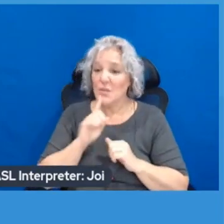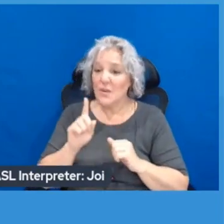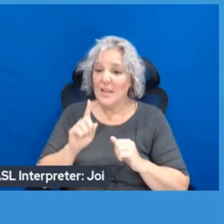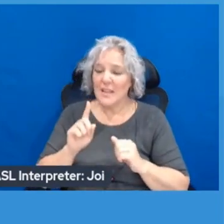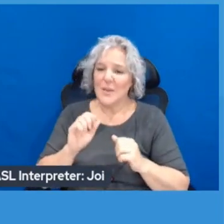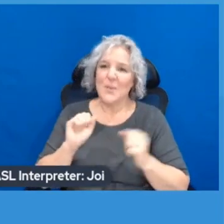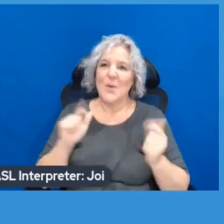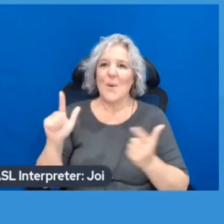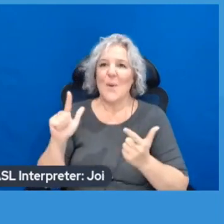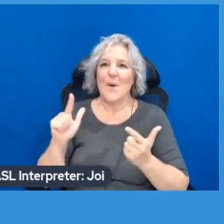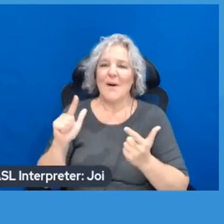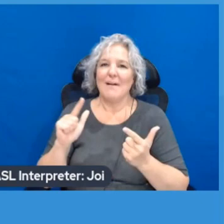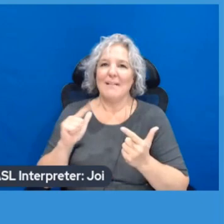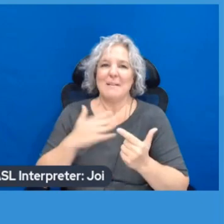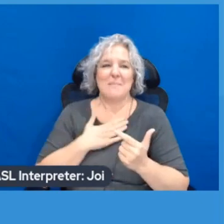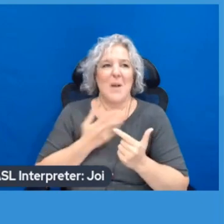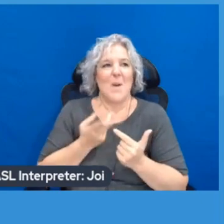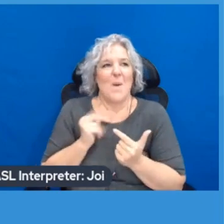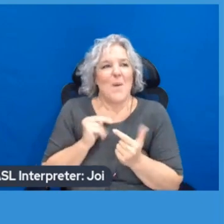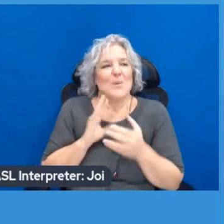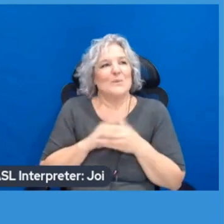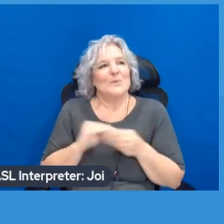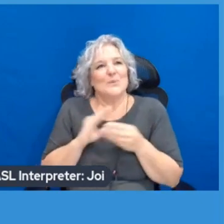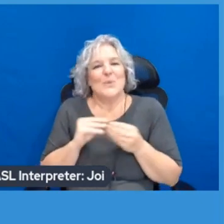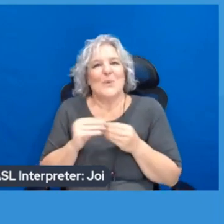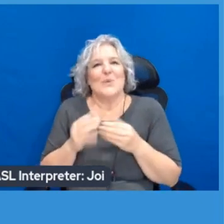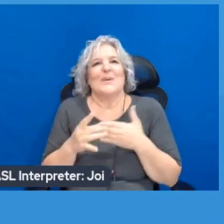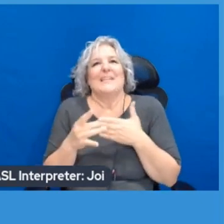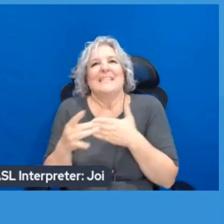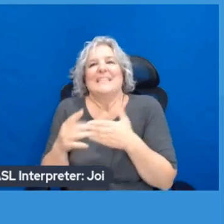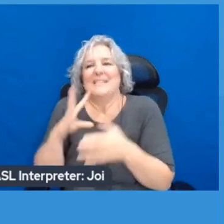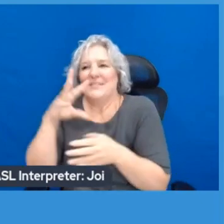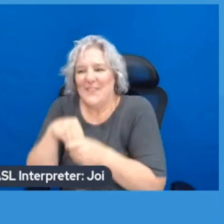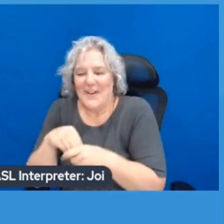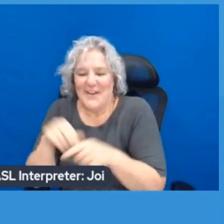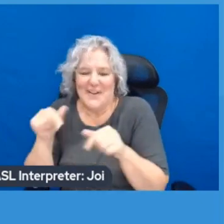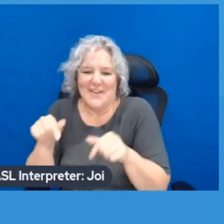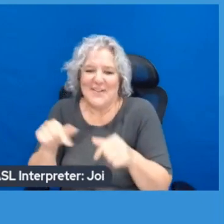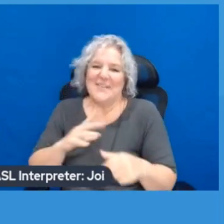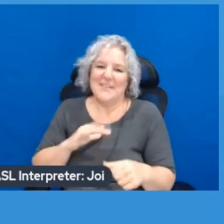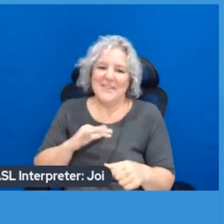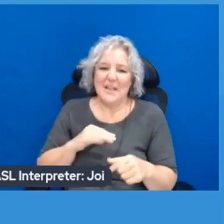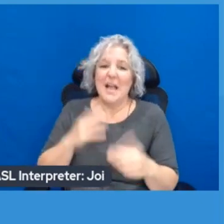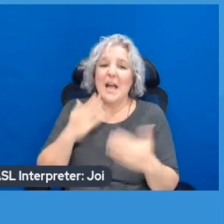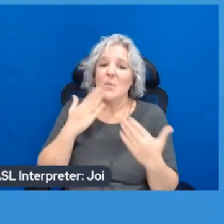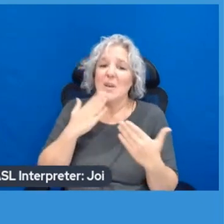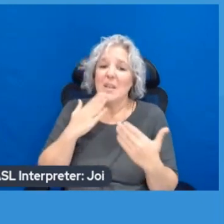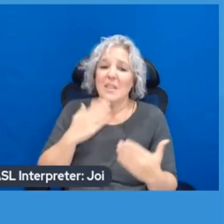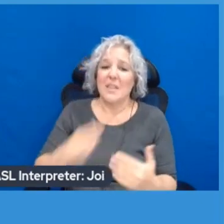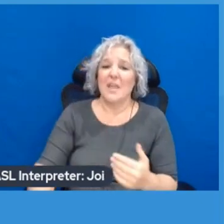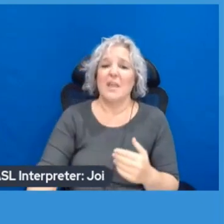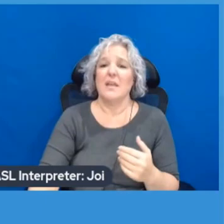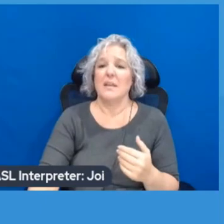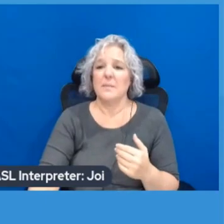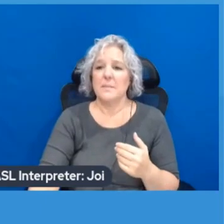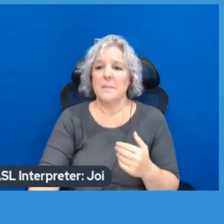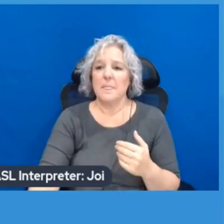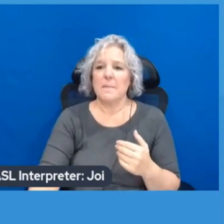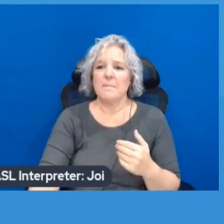of what brought them into this work. I wanna say thank you to Jani Kozlowski for doing our keynote today.